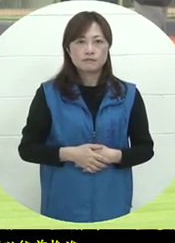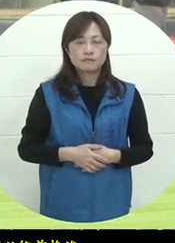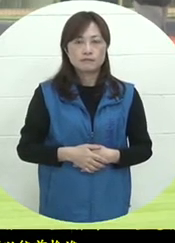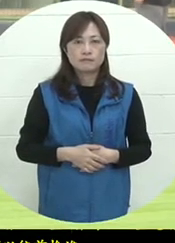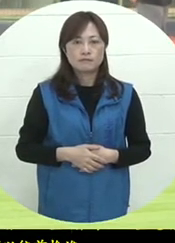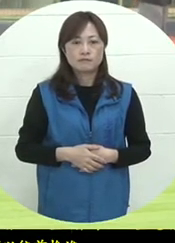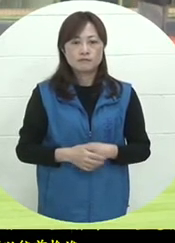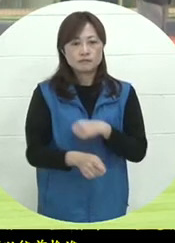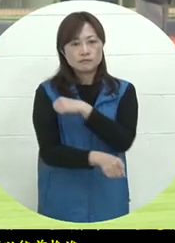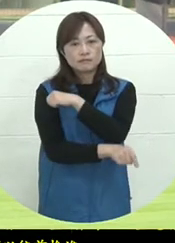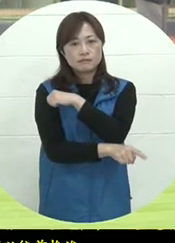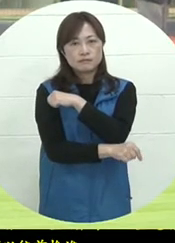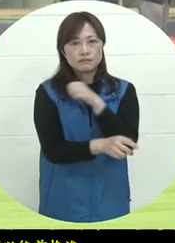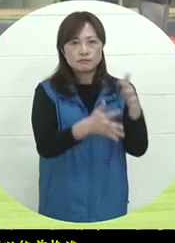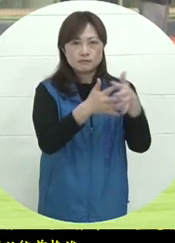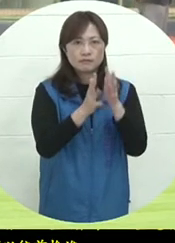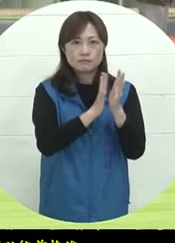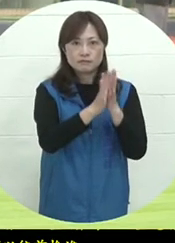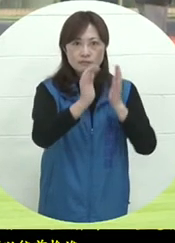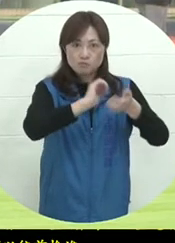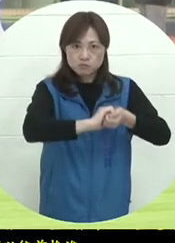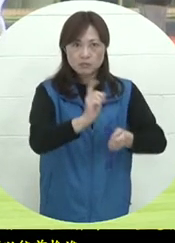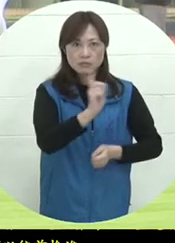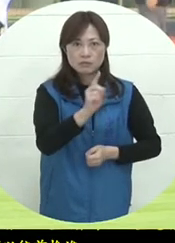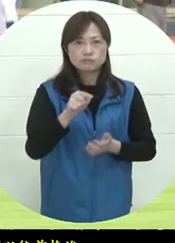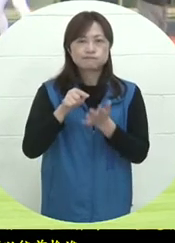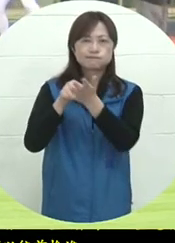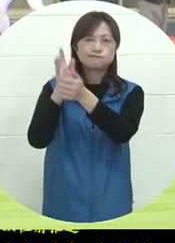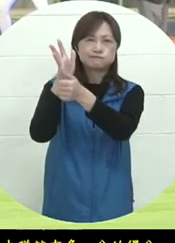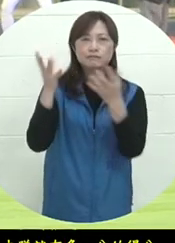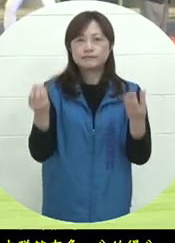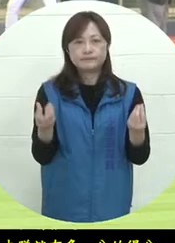good score. In the end, the US team made a decision not to challenge this ball.